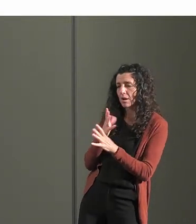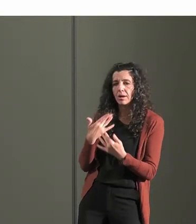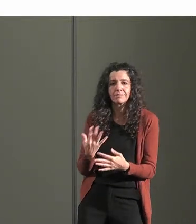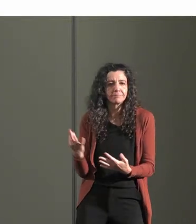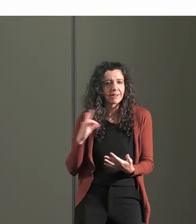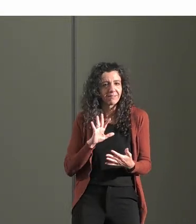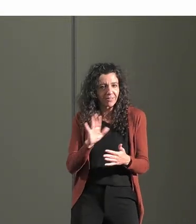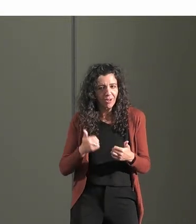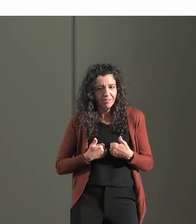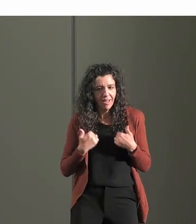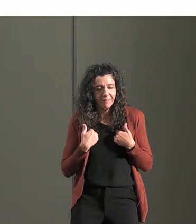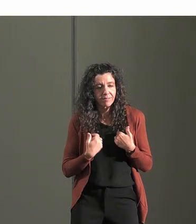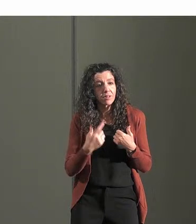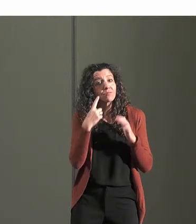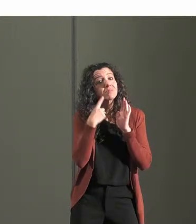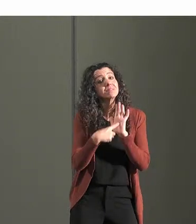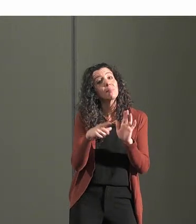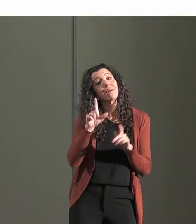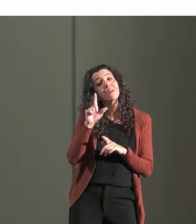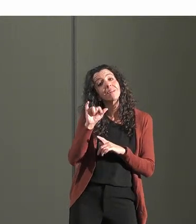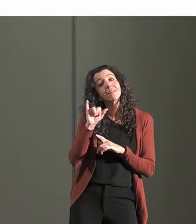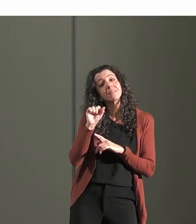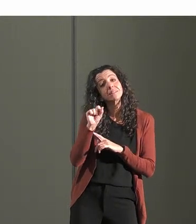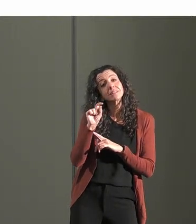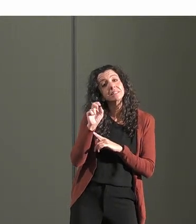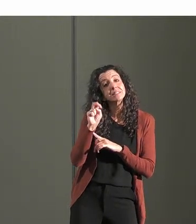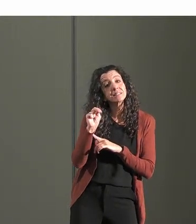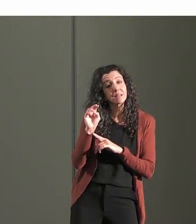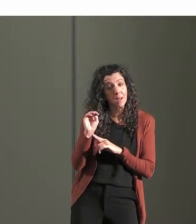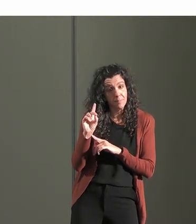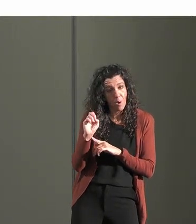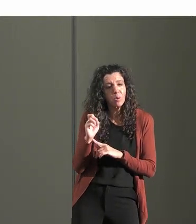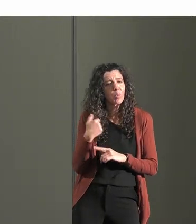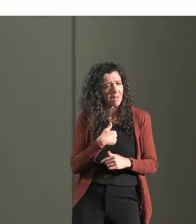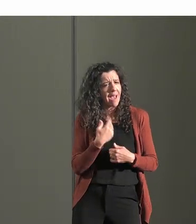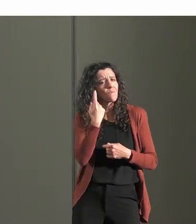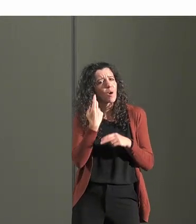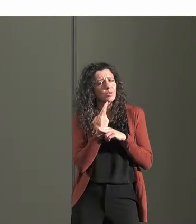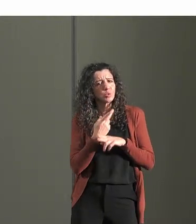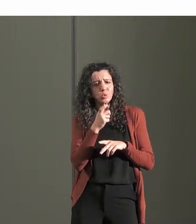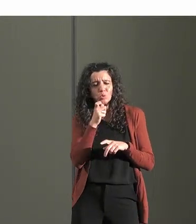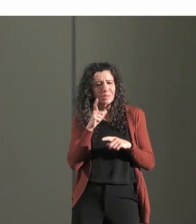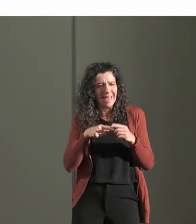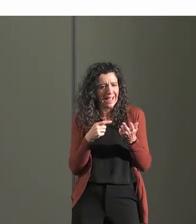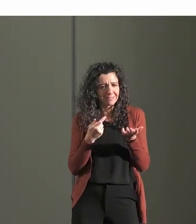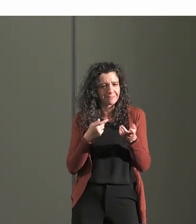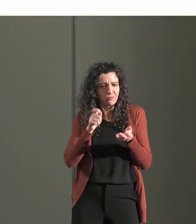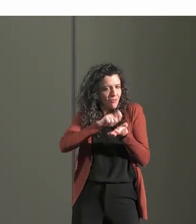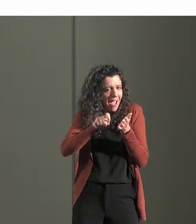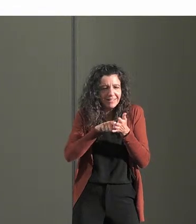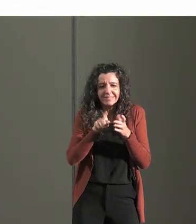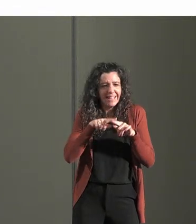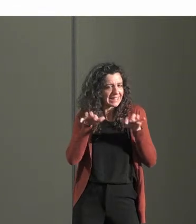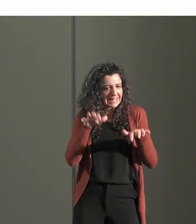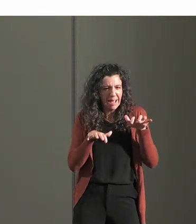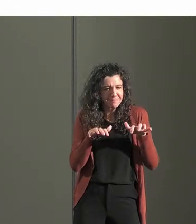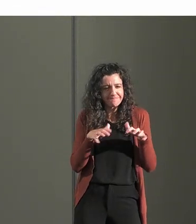how just technology understanding them better helped them. For example, with listen mode, we have a user